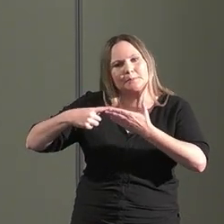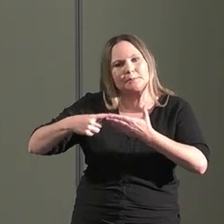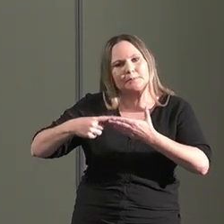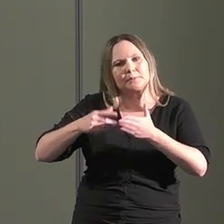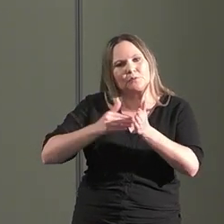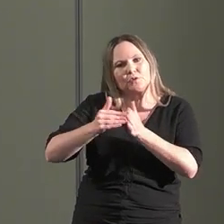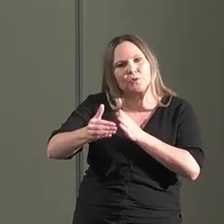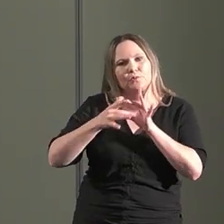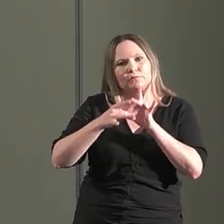On exploring that.